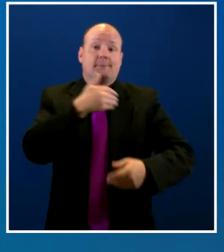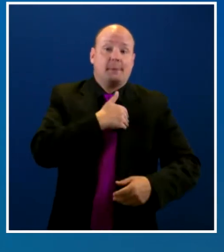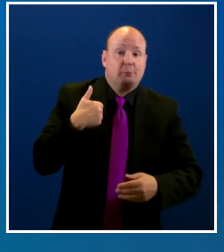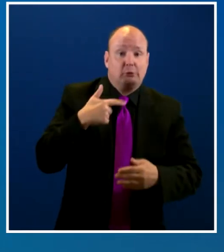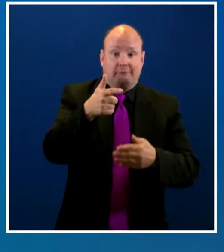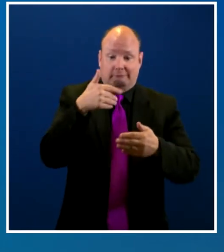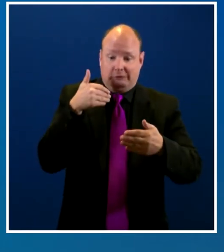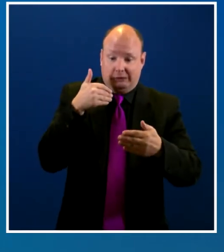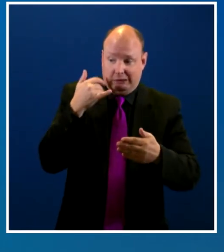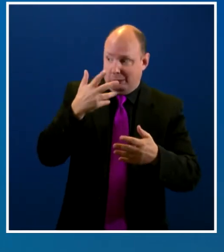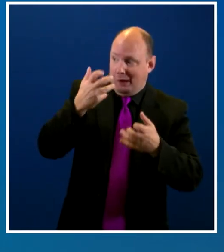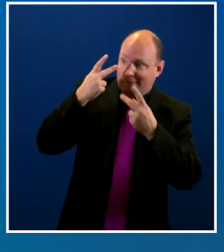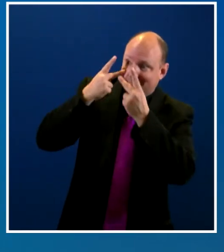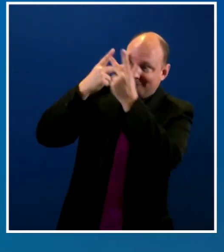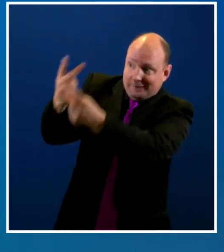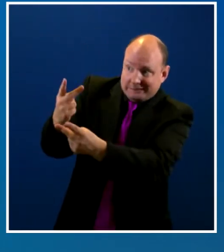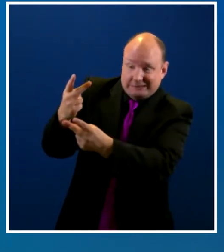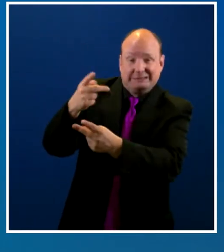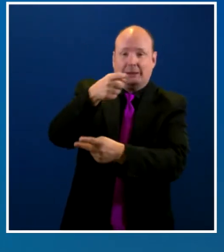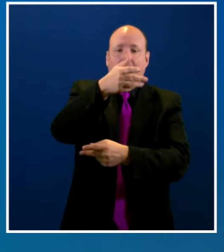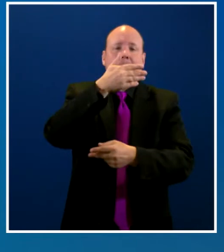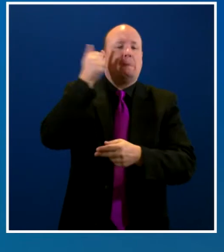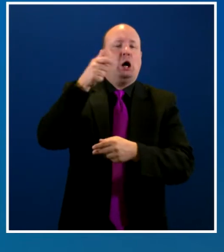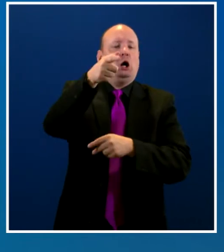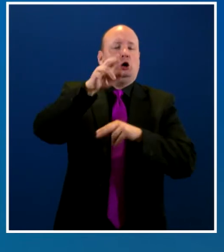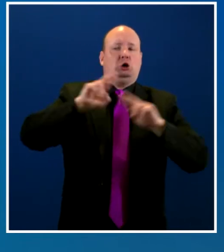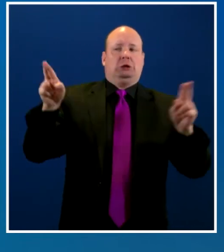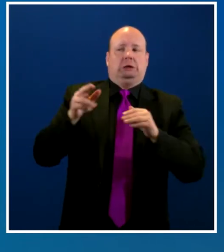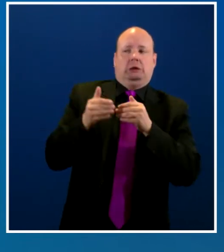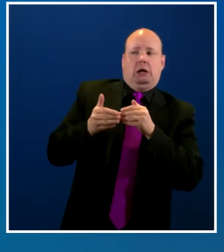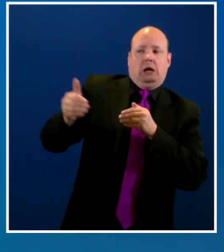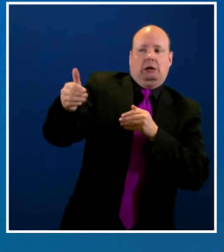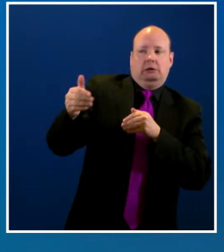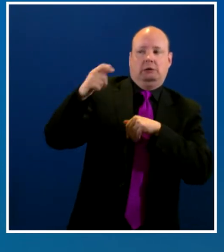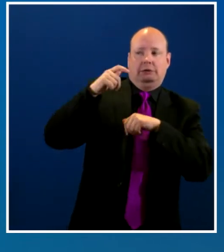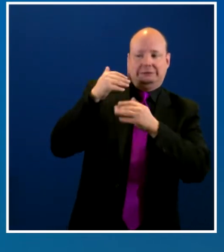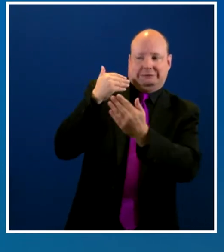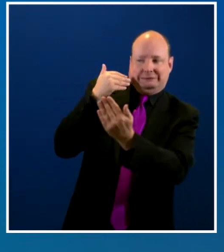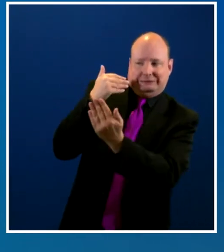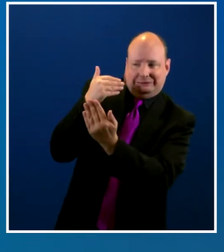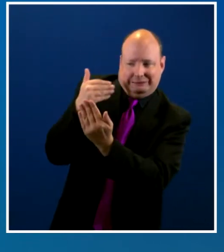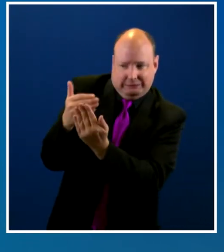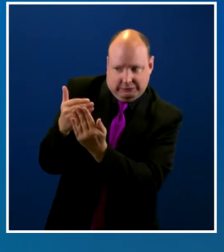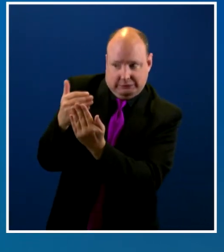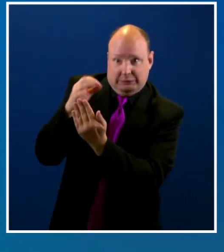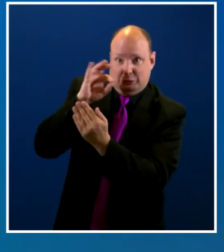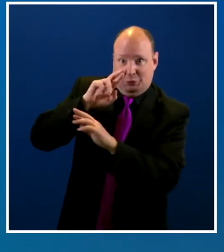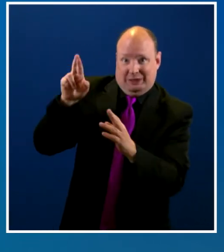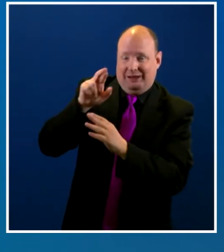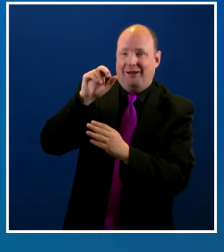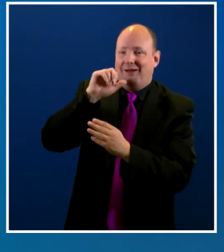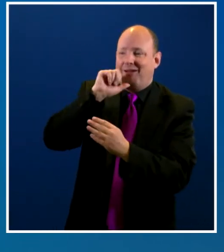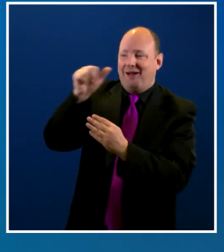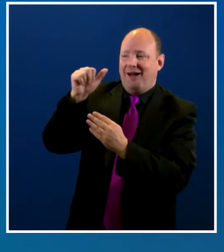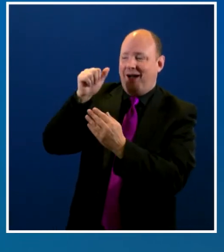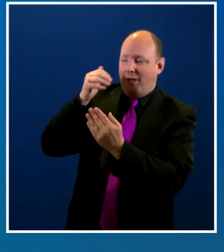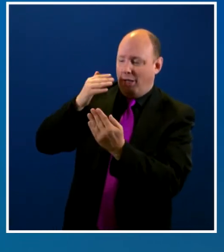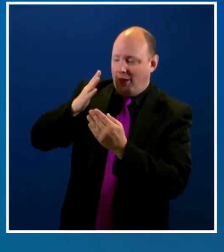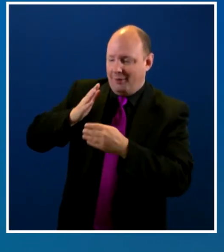as close to the event as possible. To have symptoms of COVID-19, please test right away.